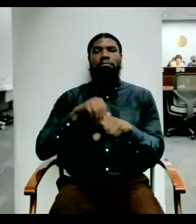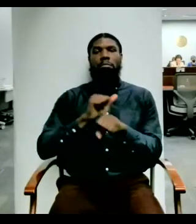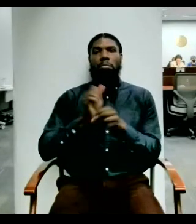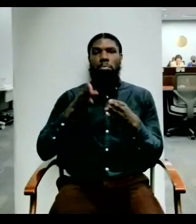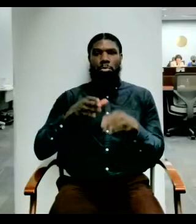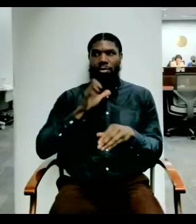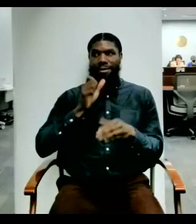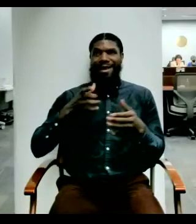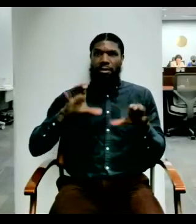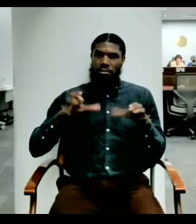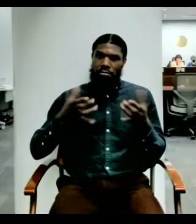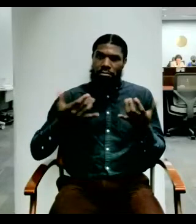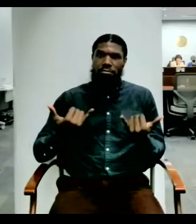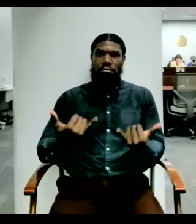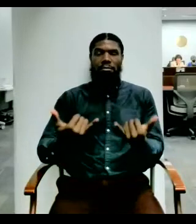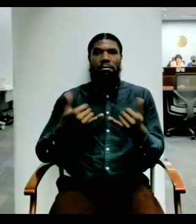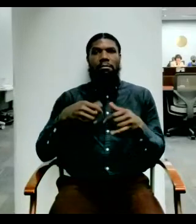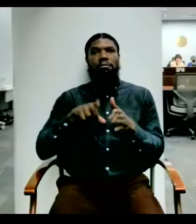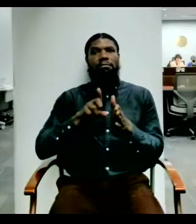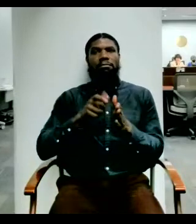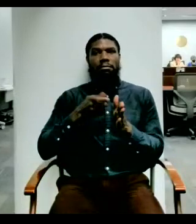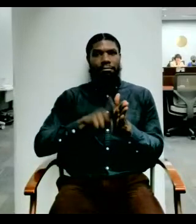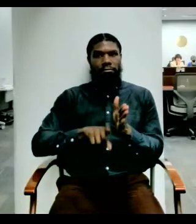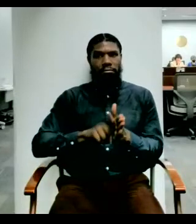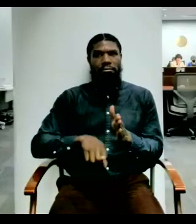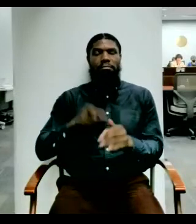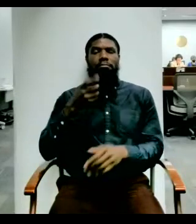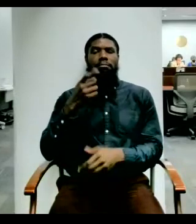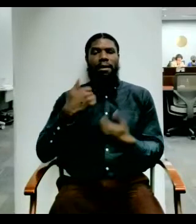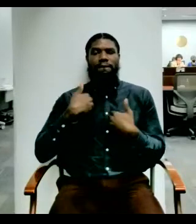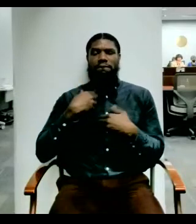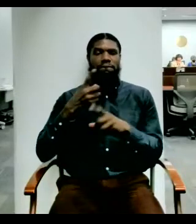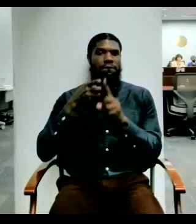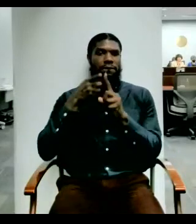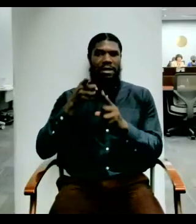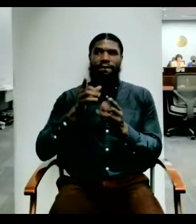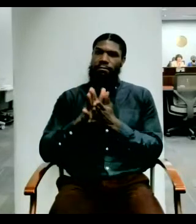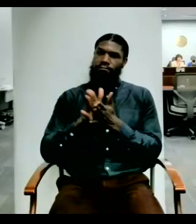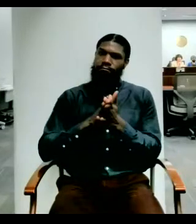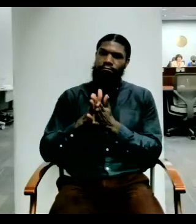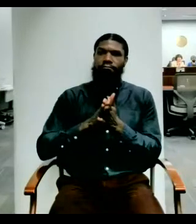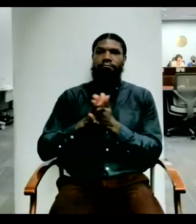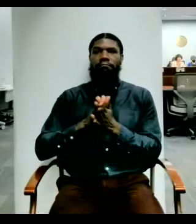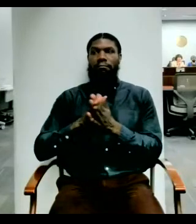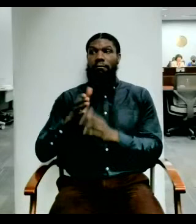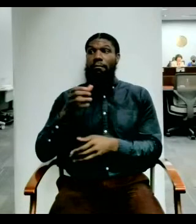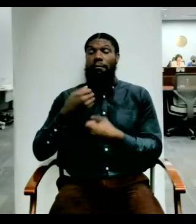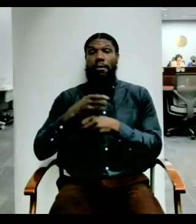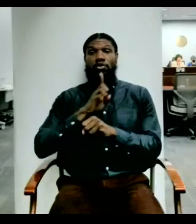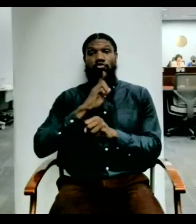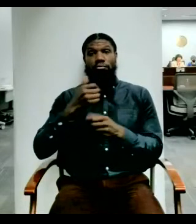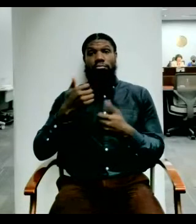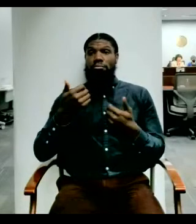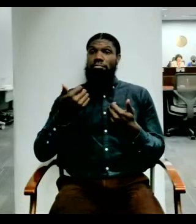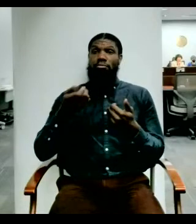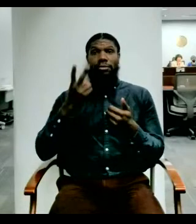When you're sharing that data with enforcement agency you have a particular incentive to make sure you are checking to see whether you have problems in your own house,